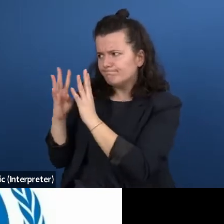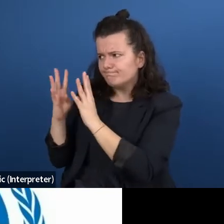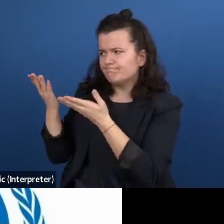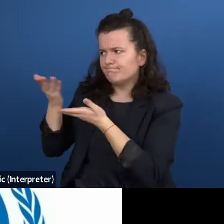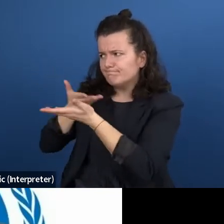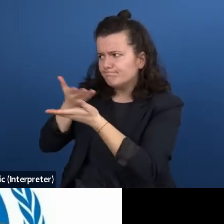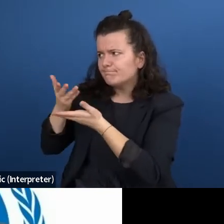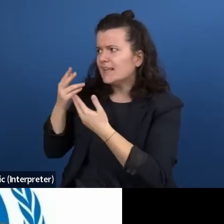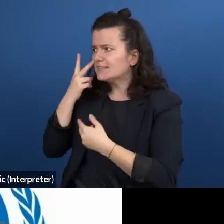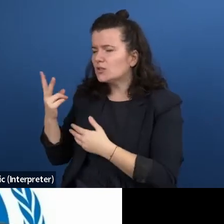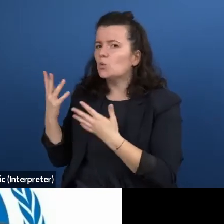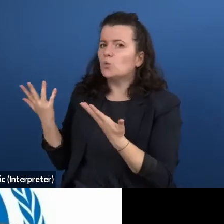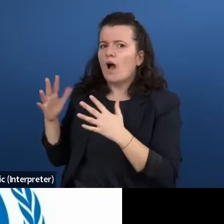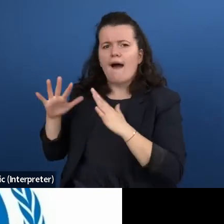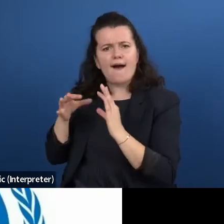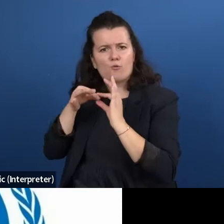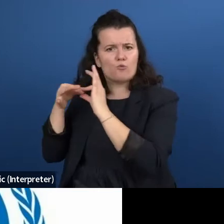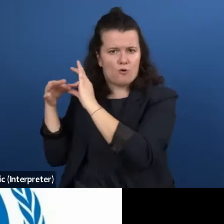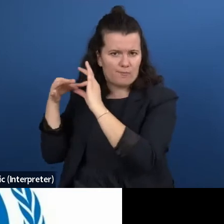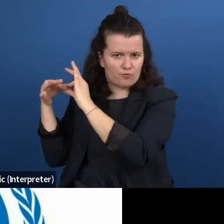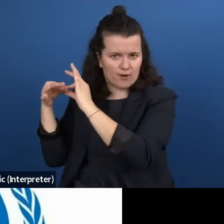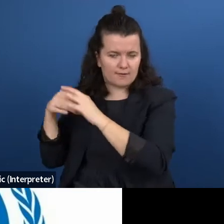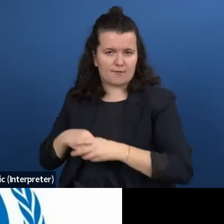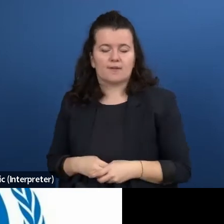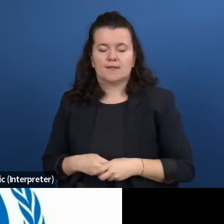to discuss cooperation and forthcoming work.